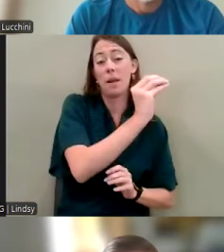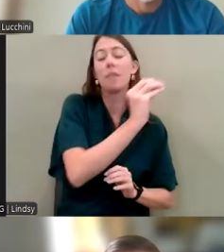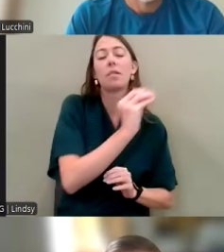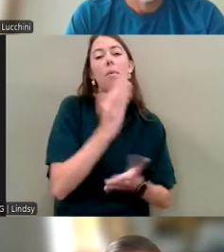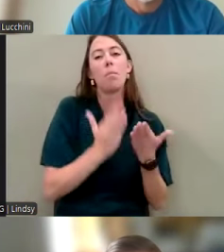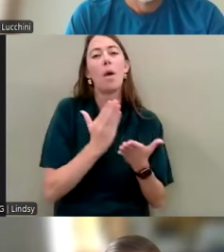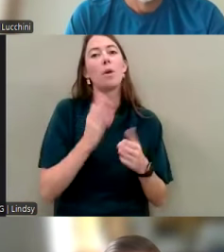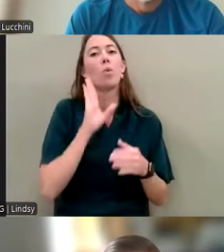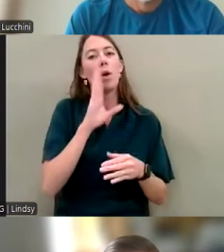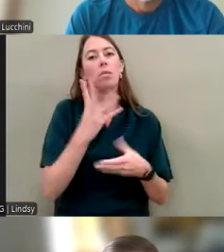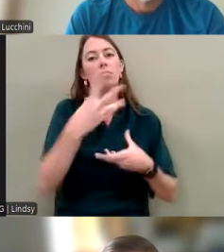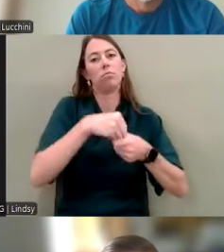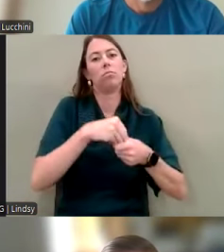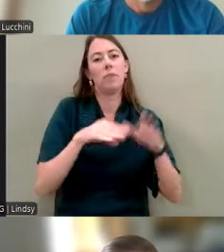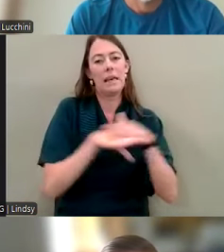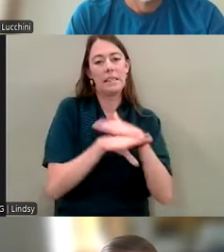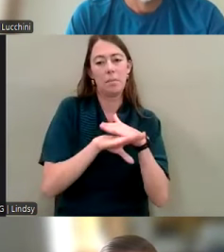So, it's one of those things, why would you not do the best that